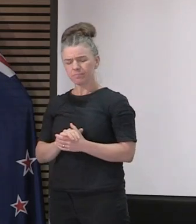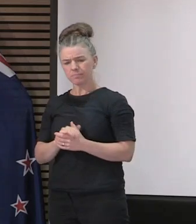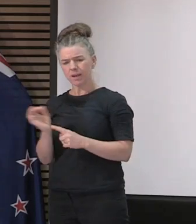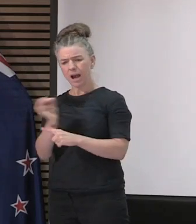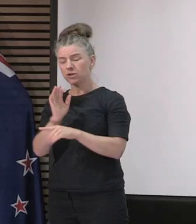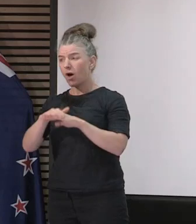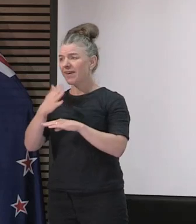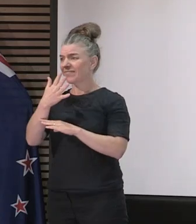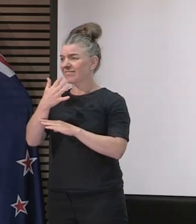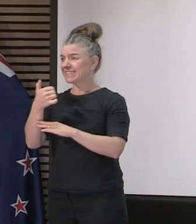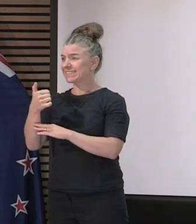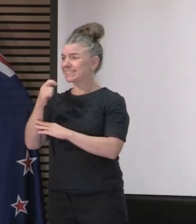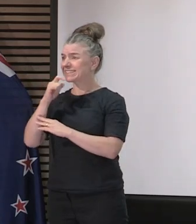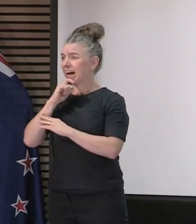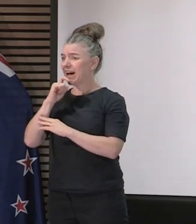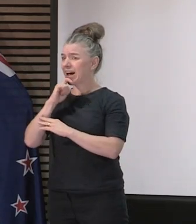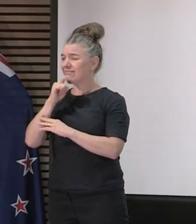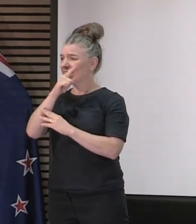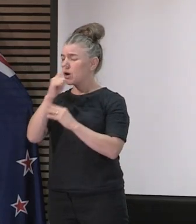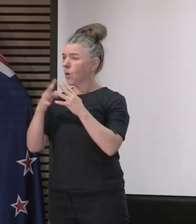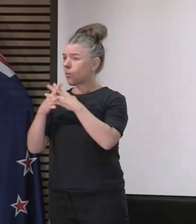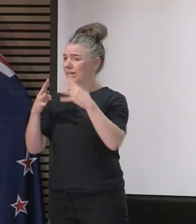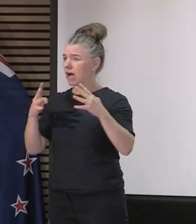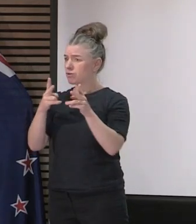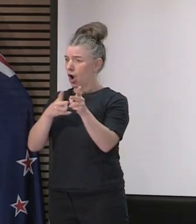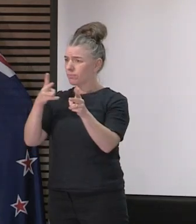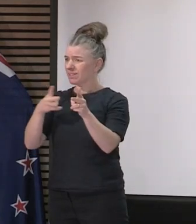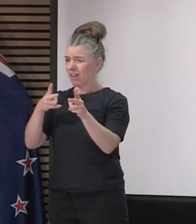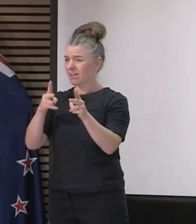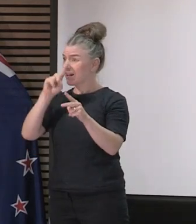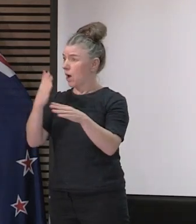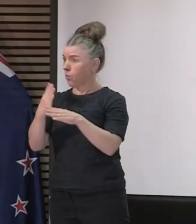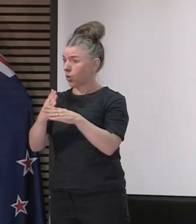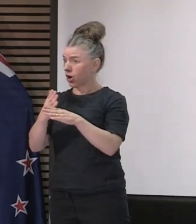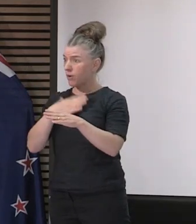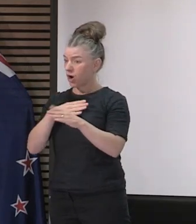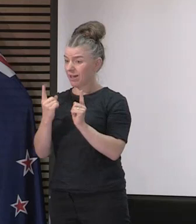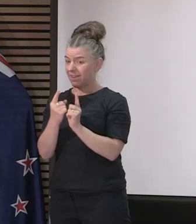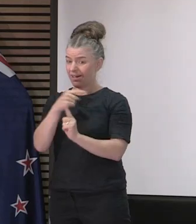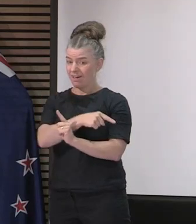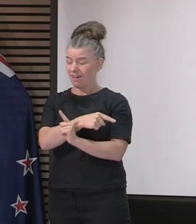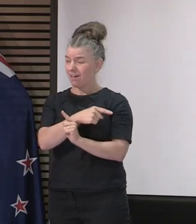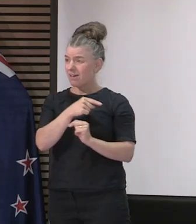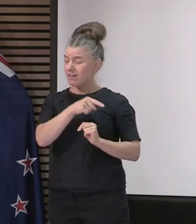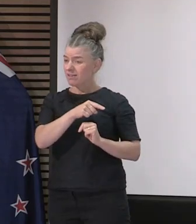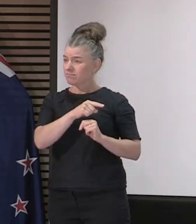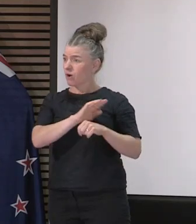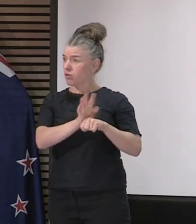decision considered next week.